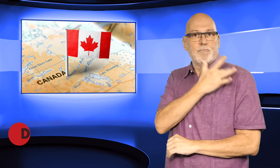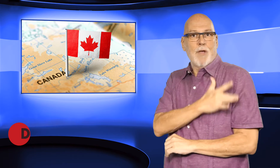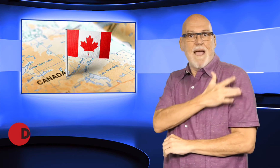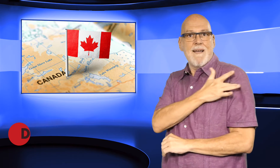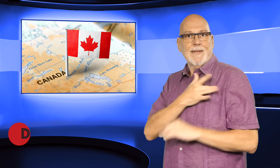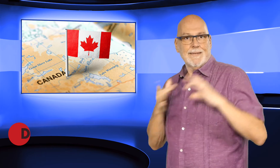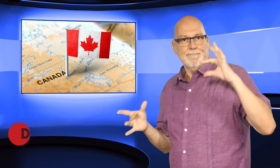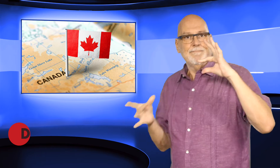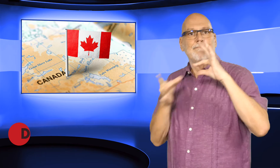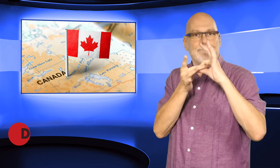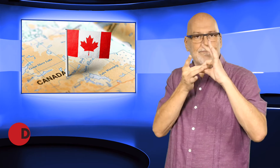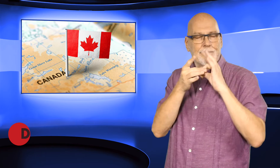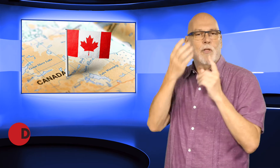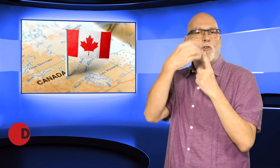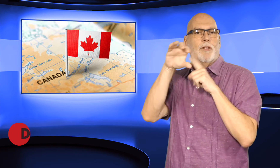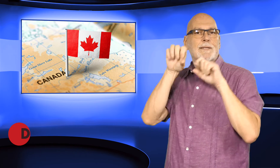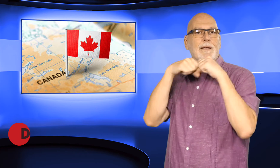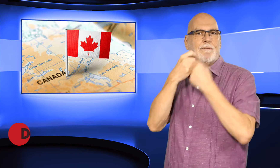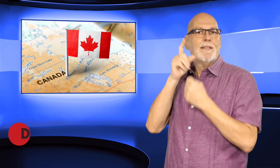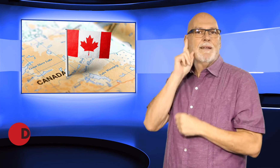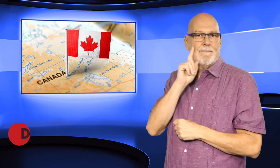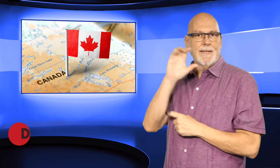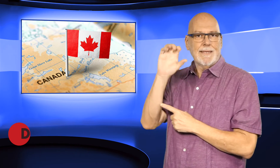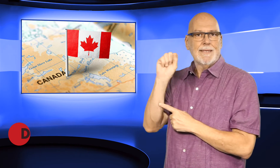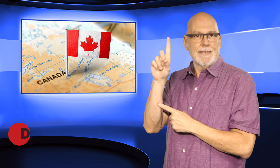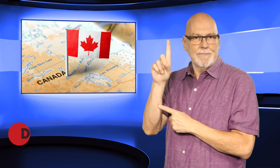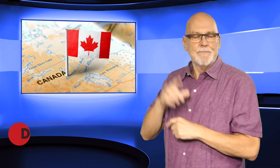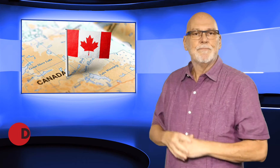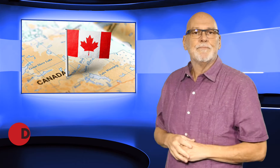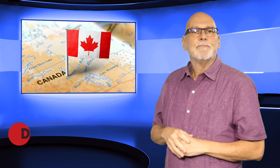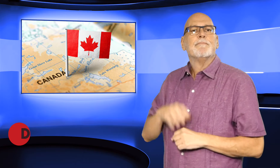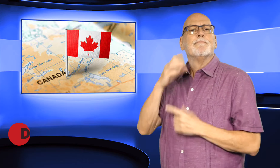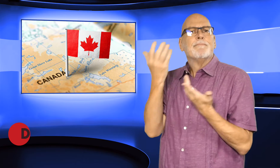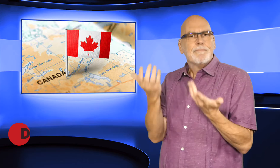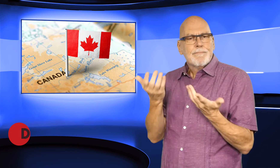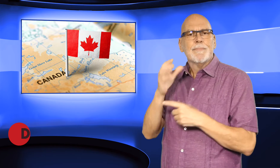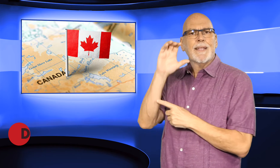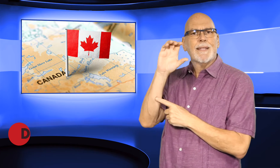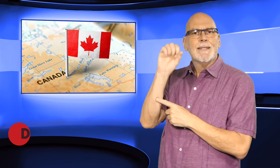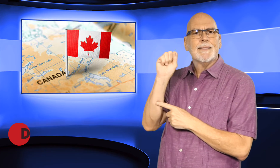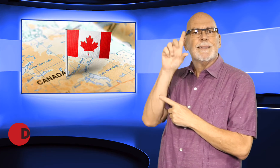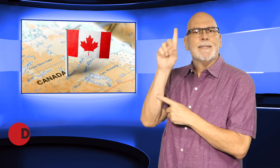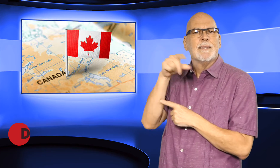"Cultural Society of the Deaf" in 5 provinces.